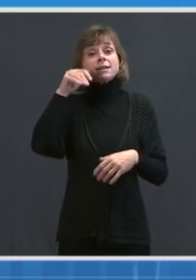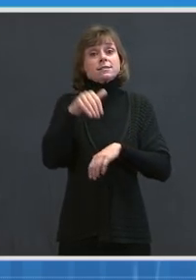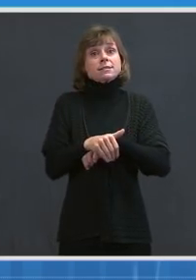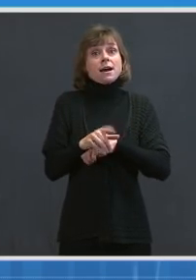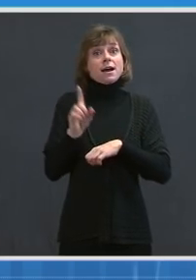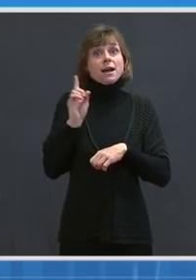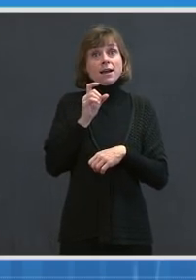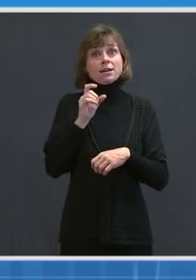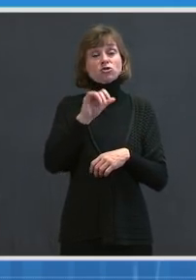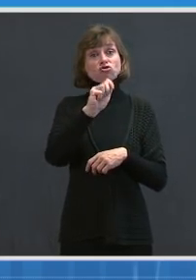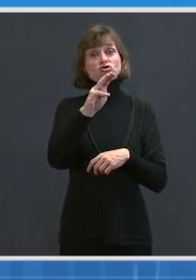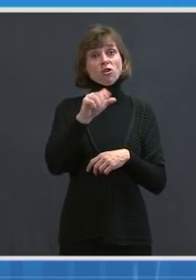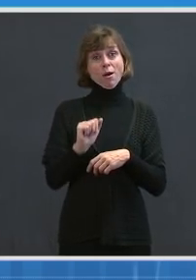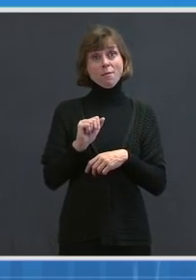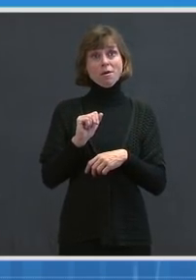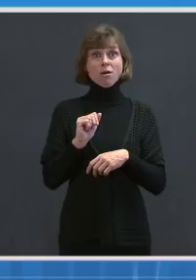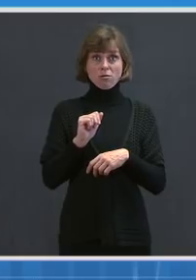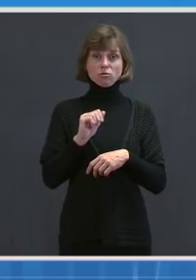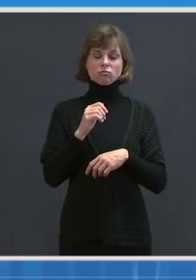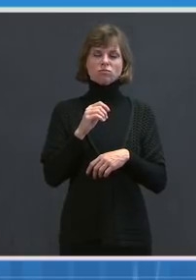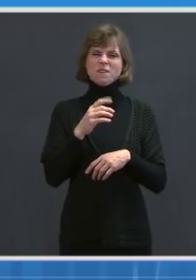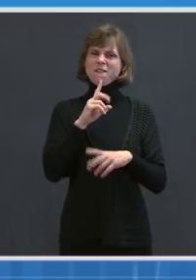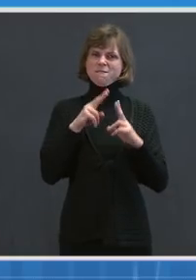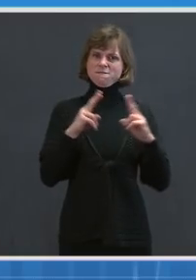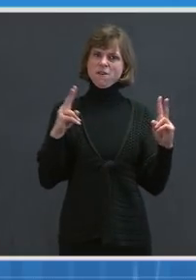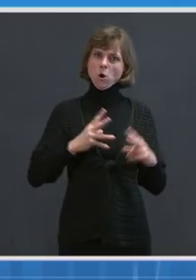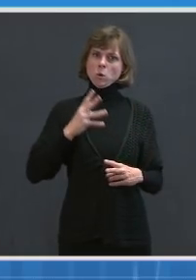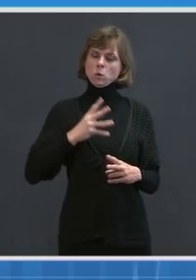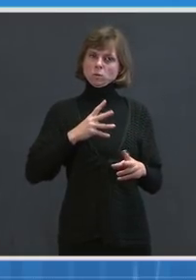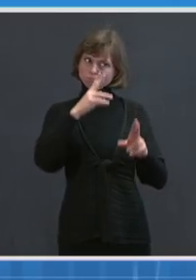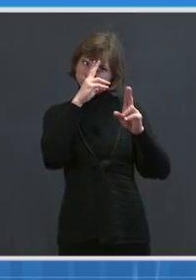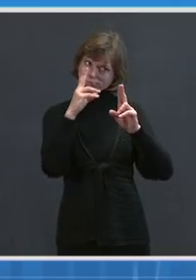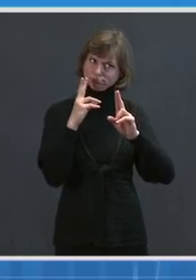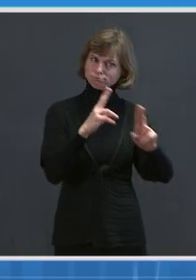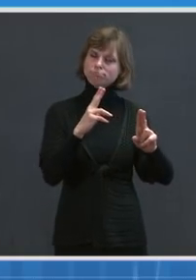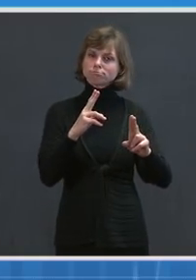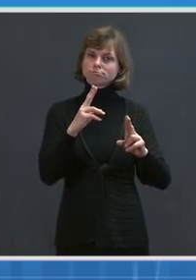a very accomplished virologist, actually gave a nice description